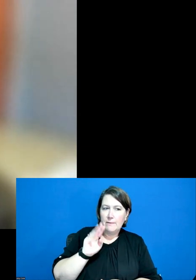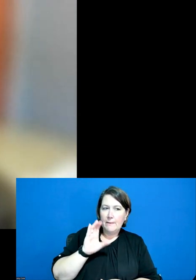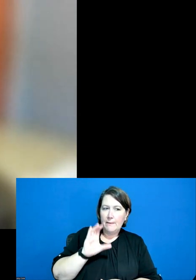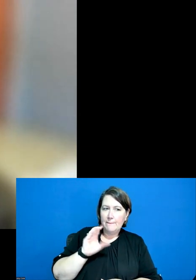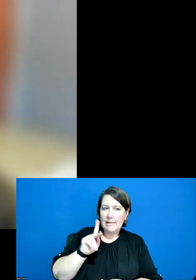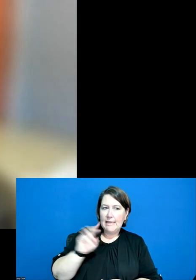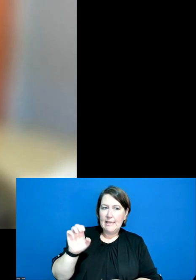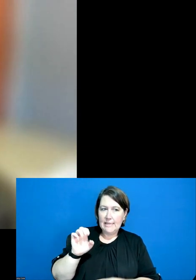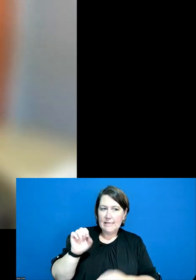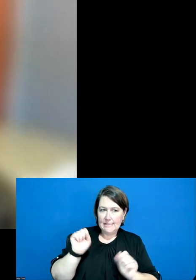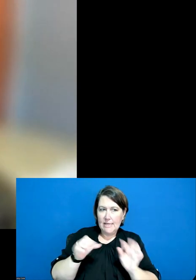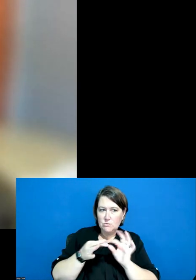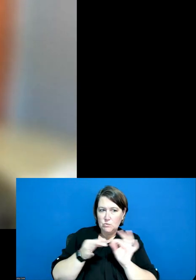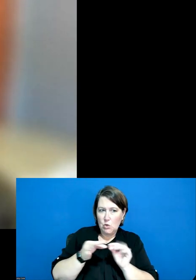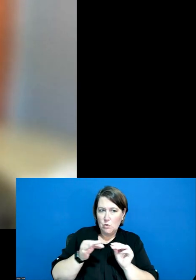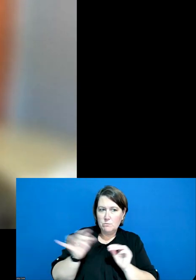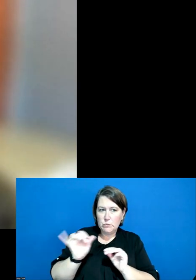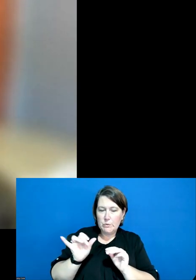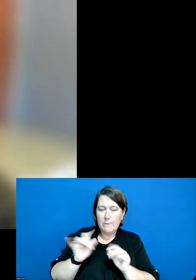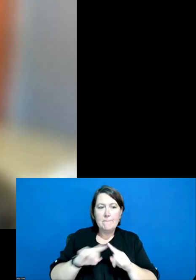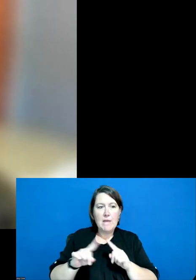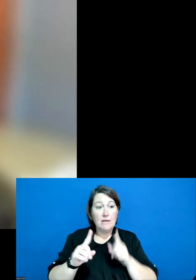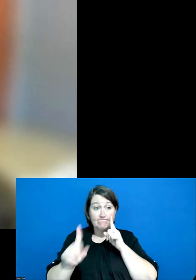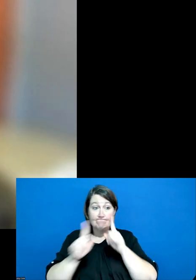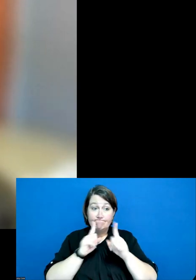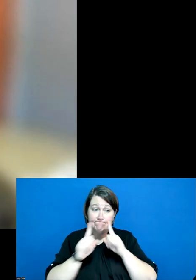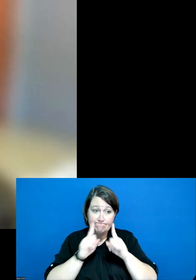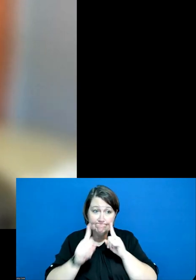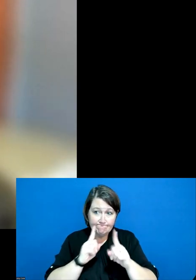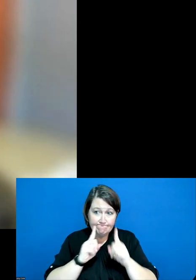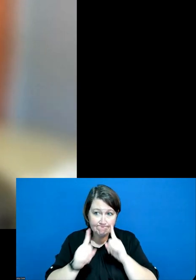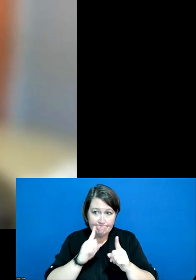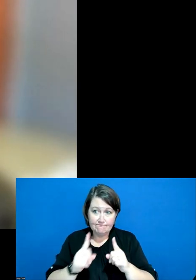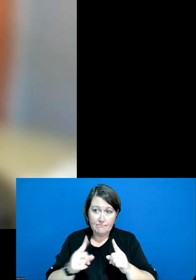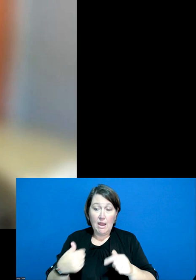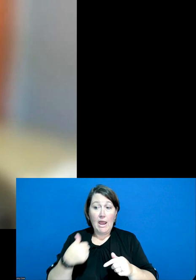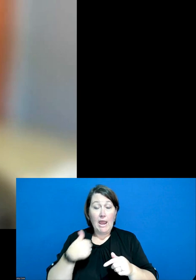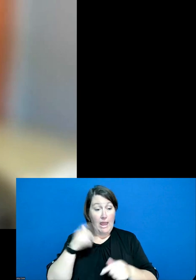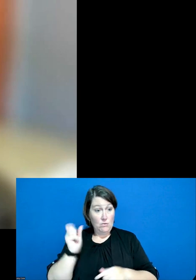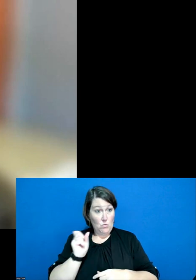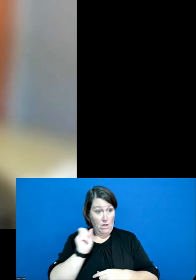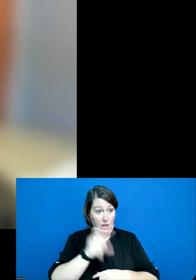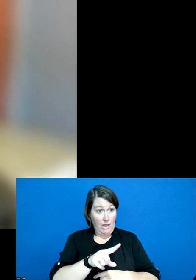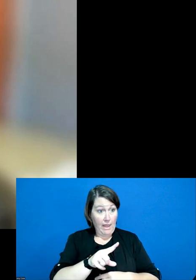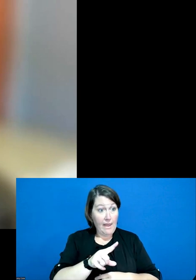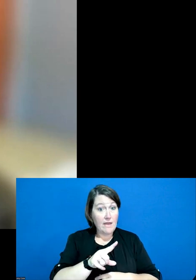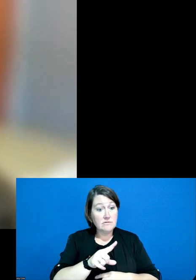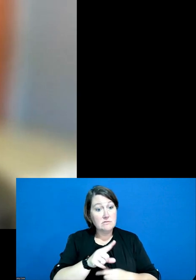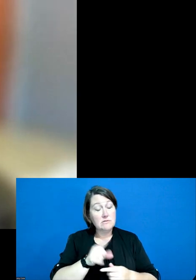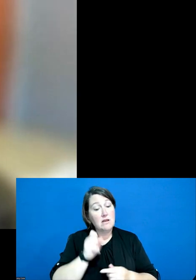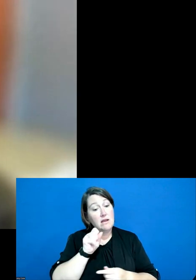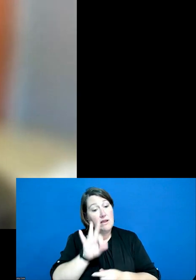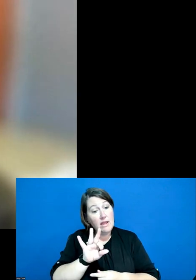Part of it is this dialogue. I will ask if they can kind of repeat in